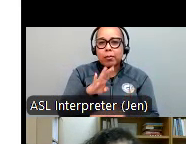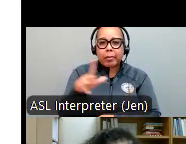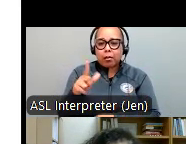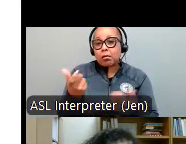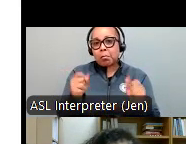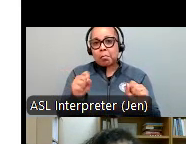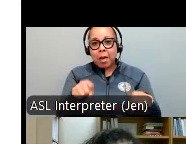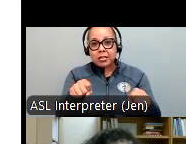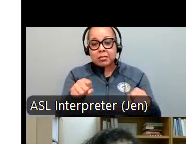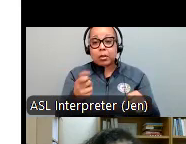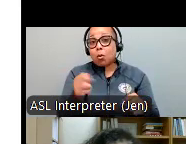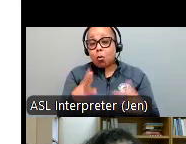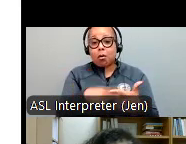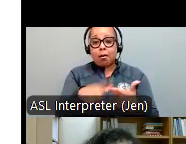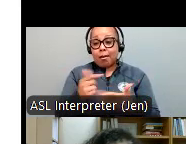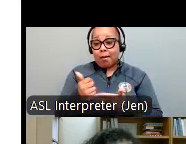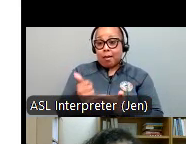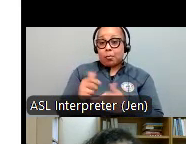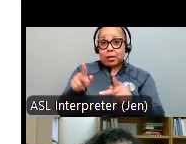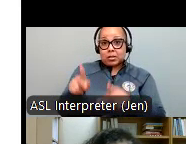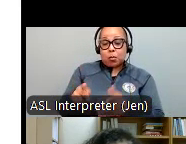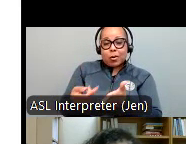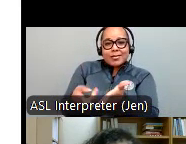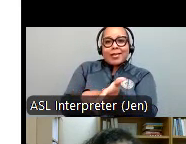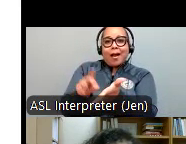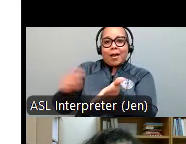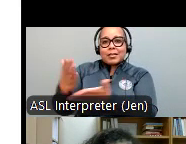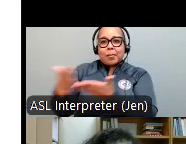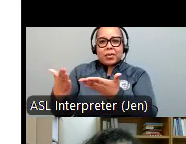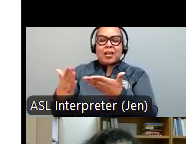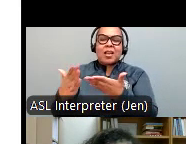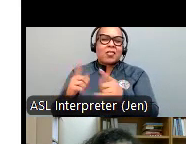or helping someone sign something. But there's a lot of different phases throughout the check-in